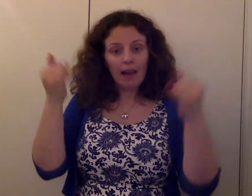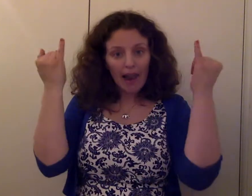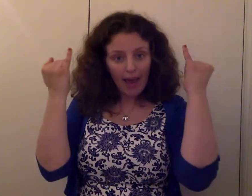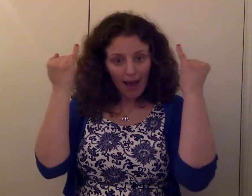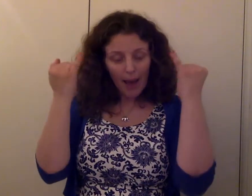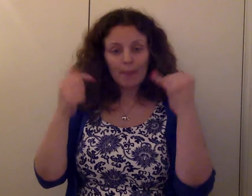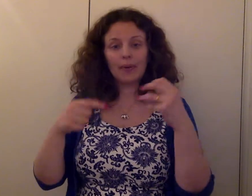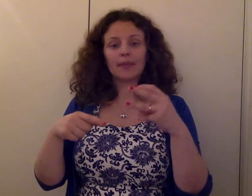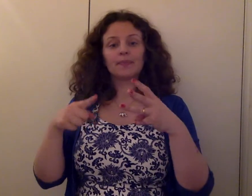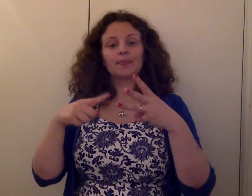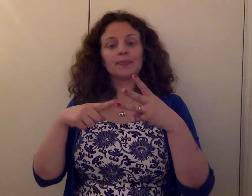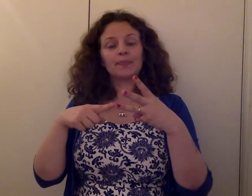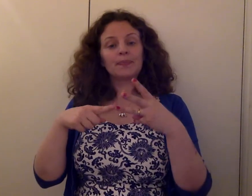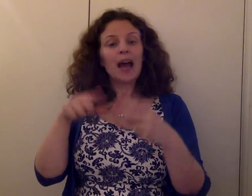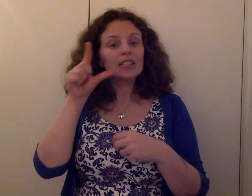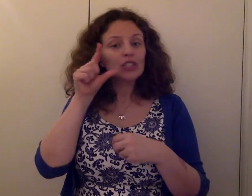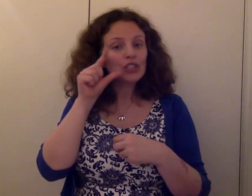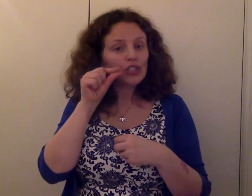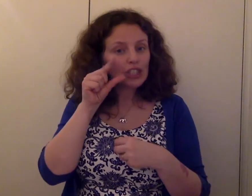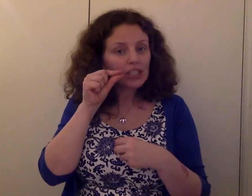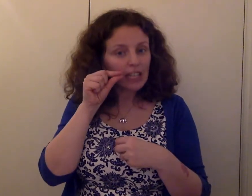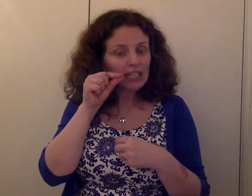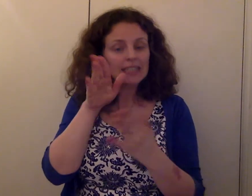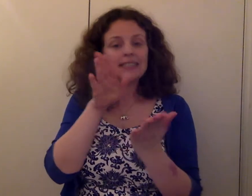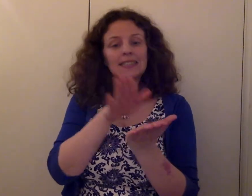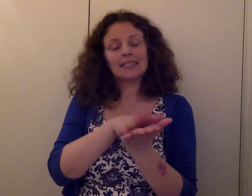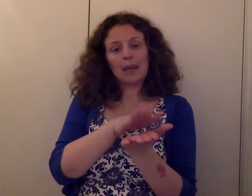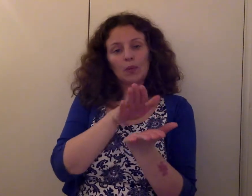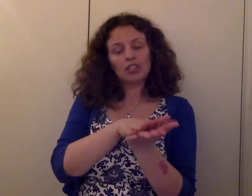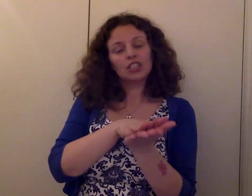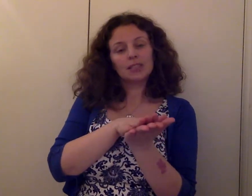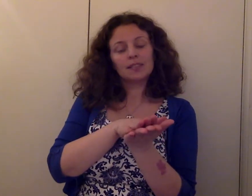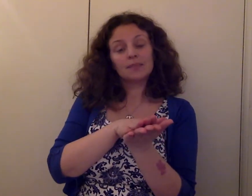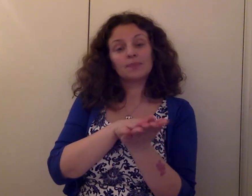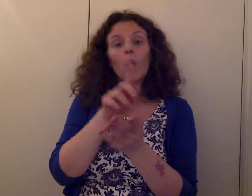Lamb Chicken sandwiches